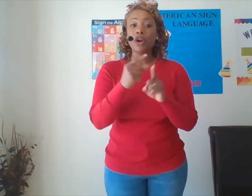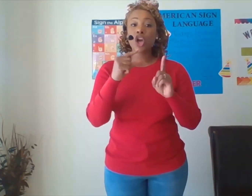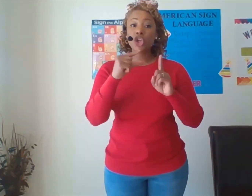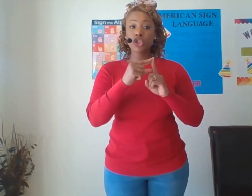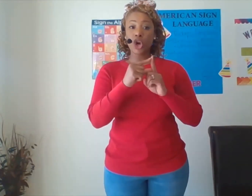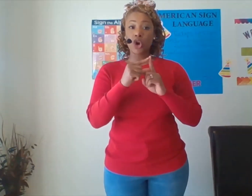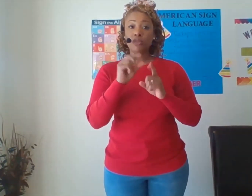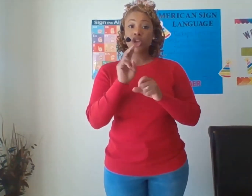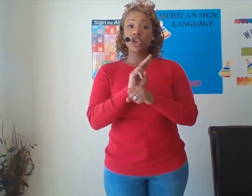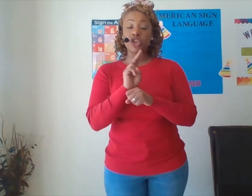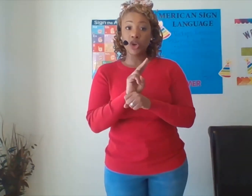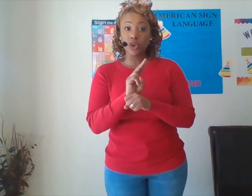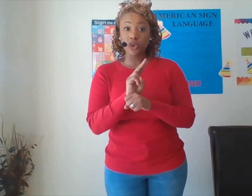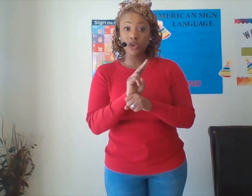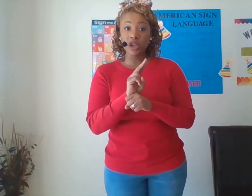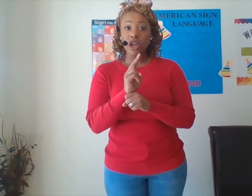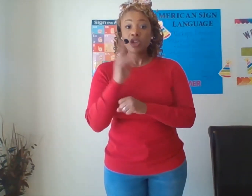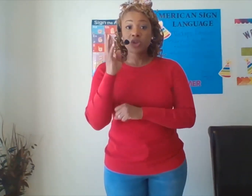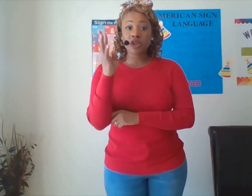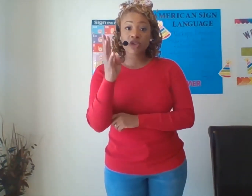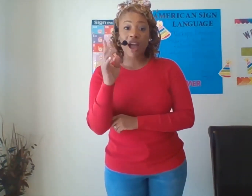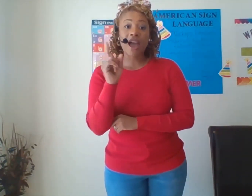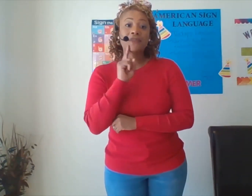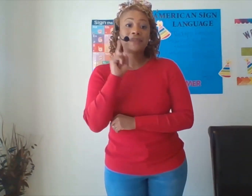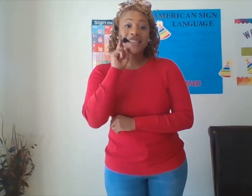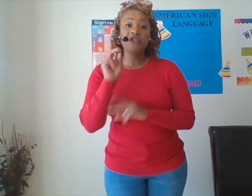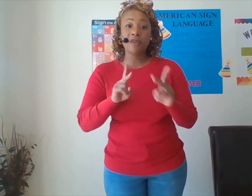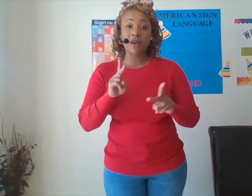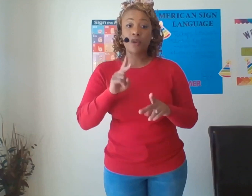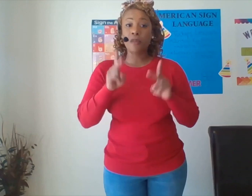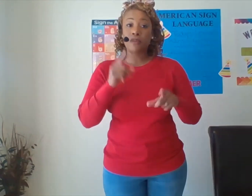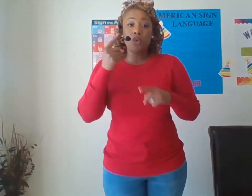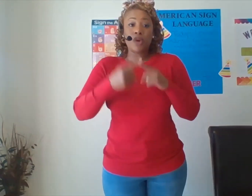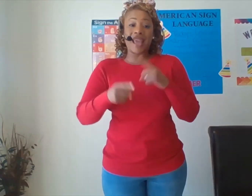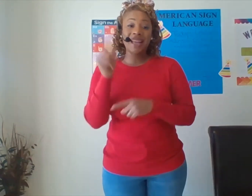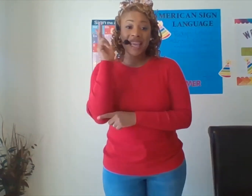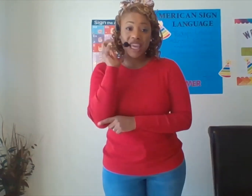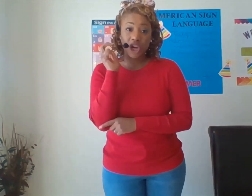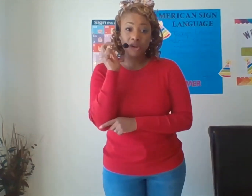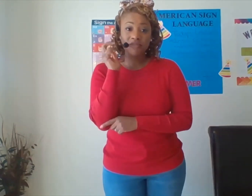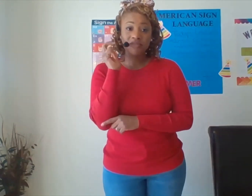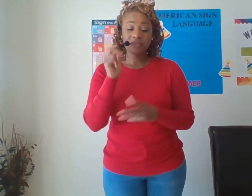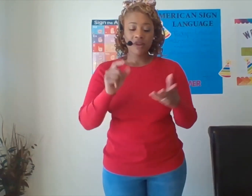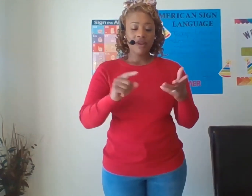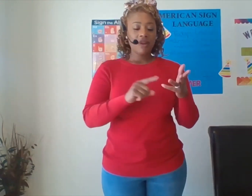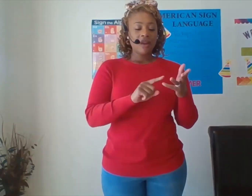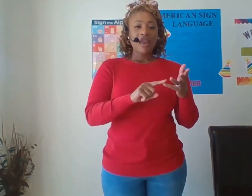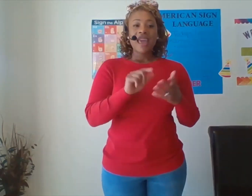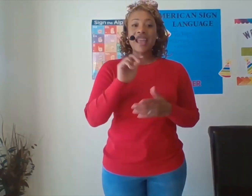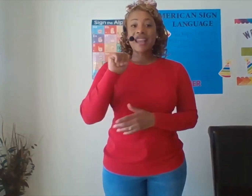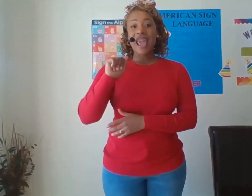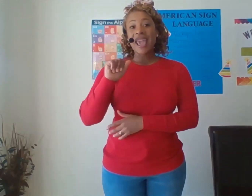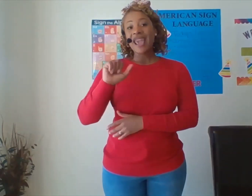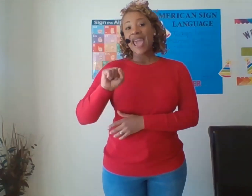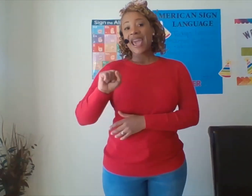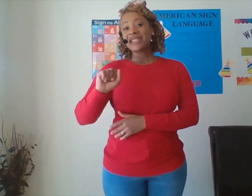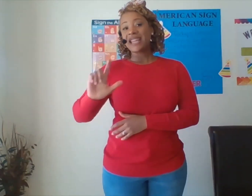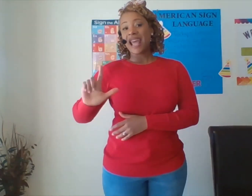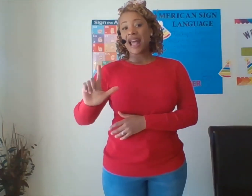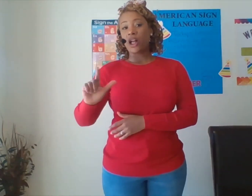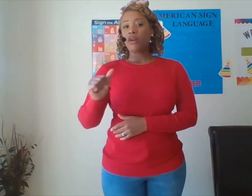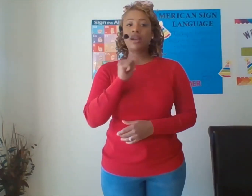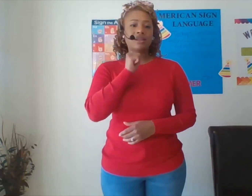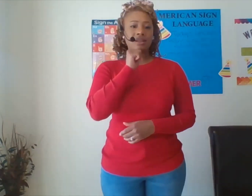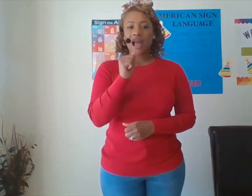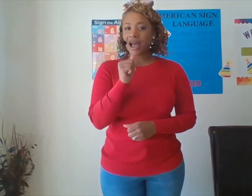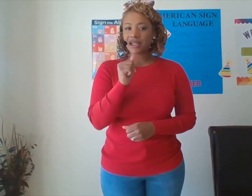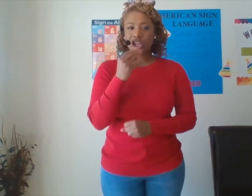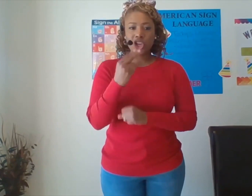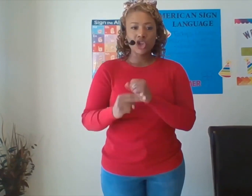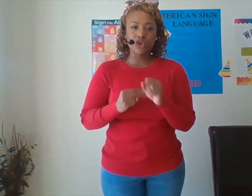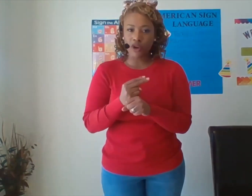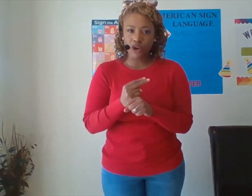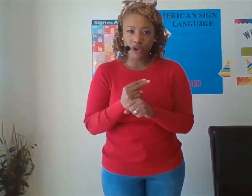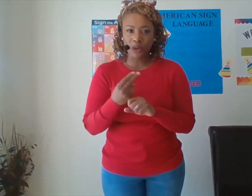term used to describe deaf people people who can't hear an ASL is not Universal